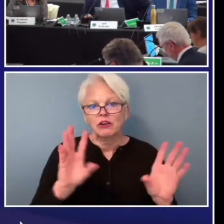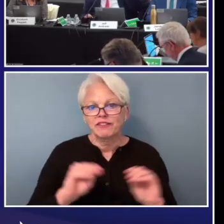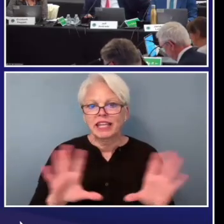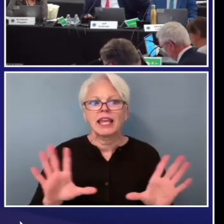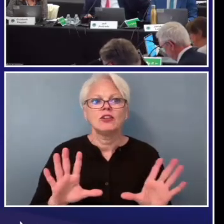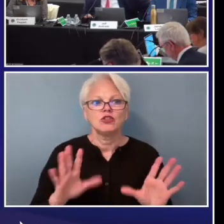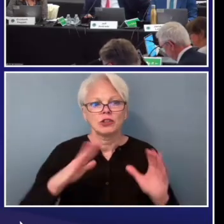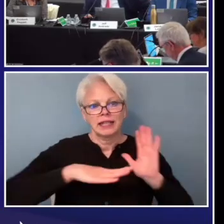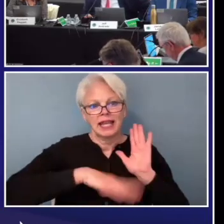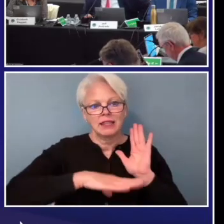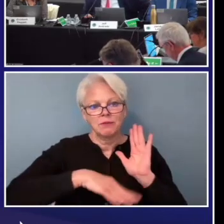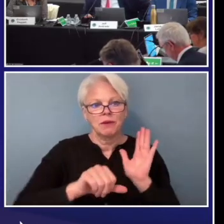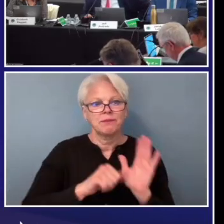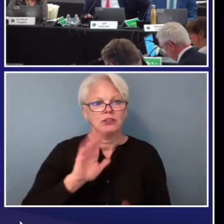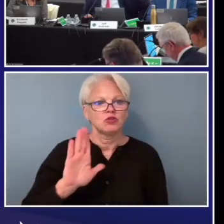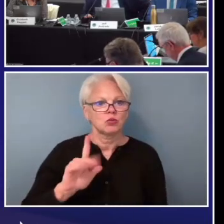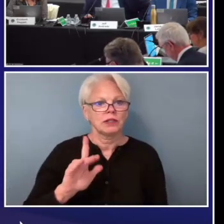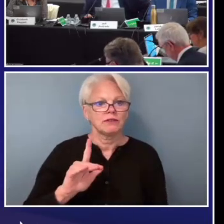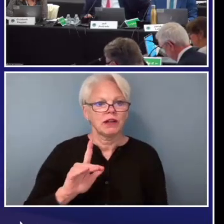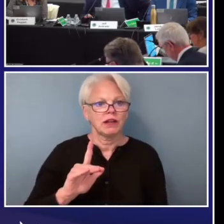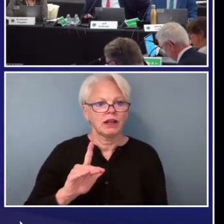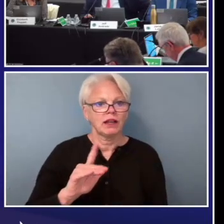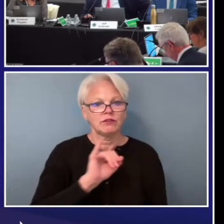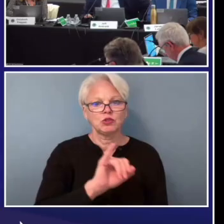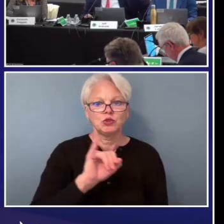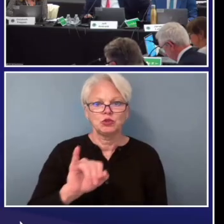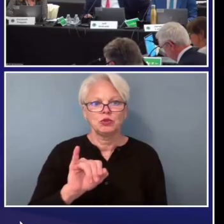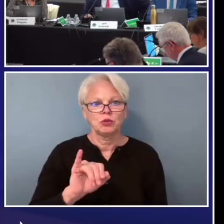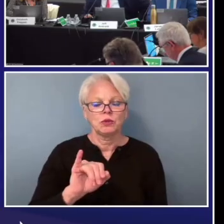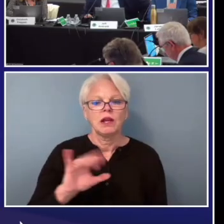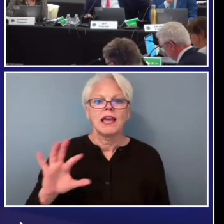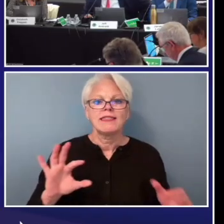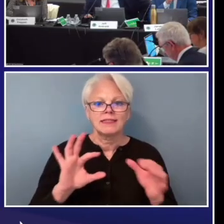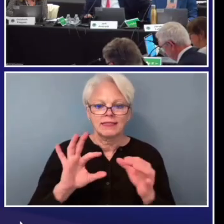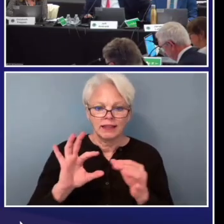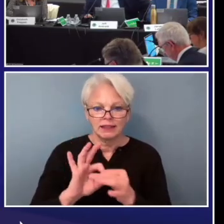at the bottom of page 25 under Roman at 2 that the link is to all federal programs.